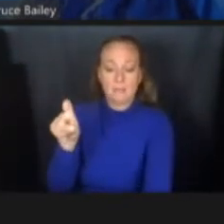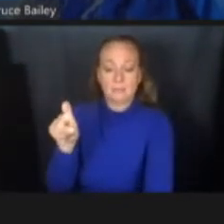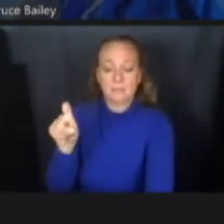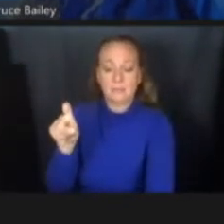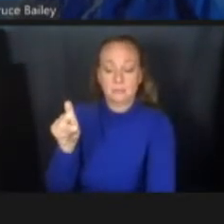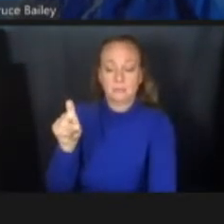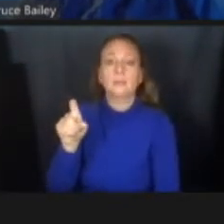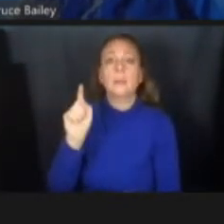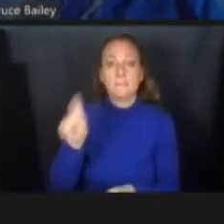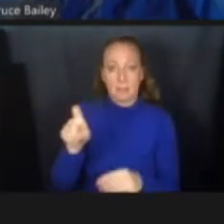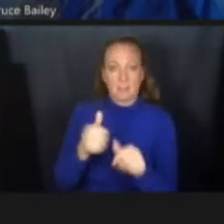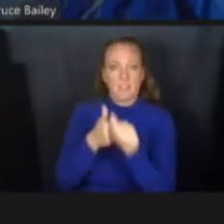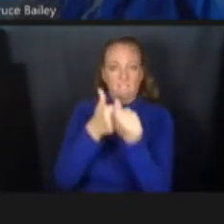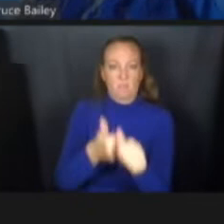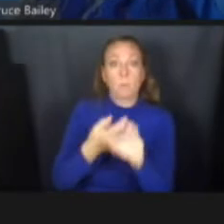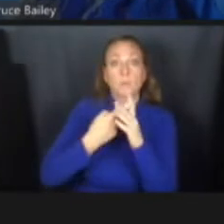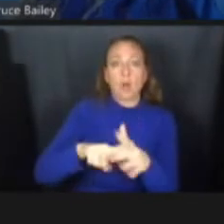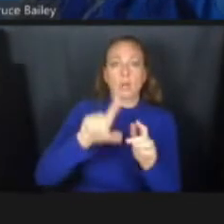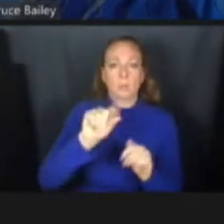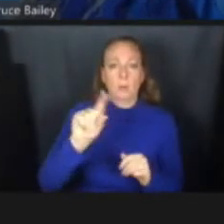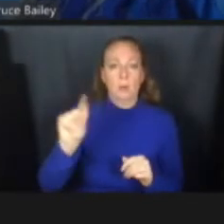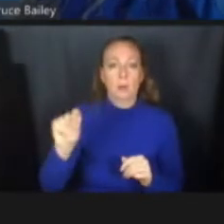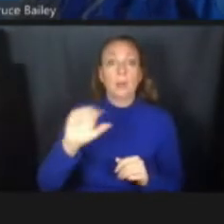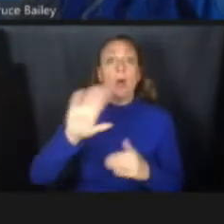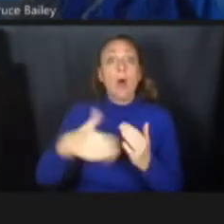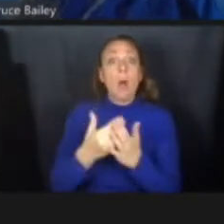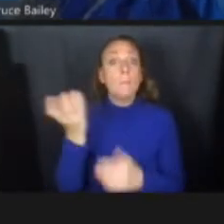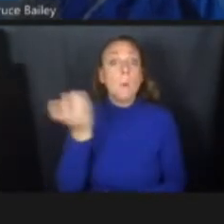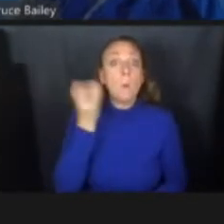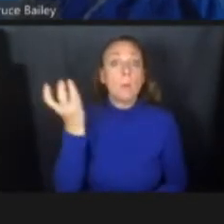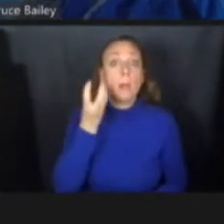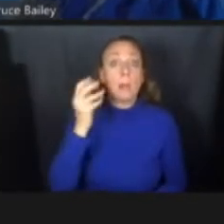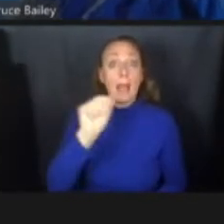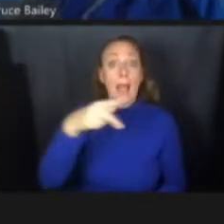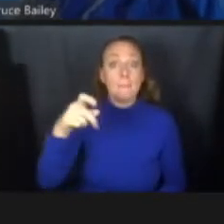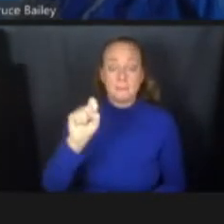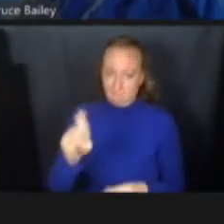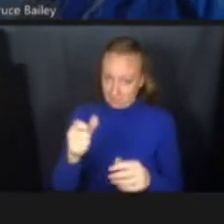Mobile applications have to comply, and they have to start reporting on their compliance